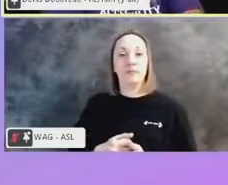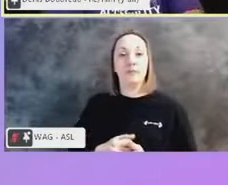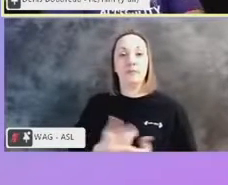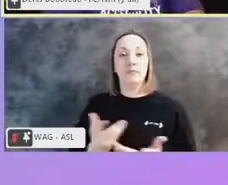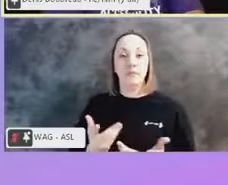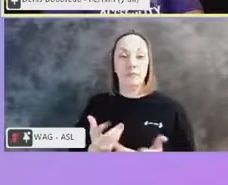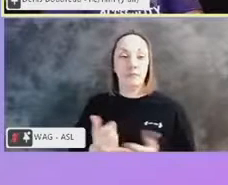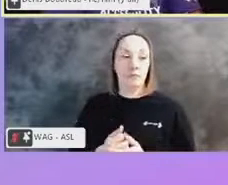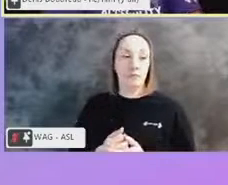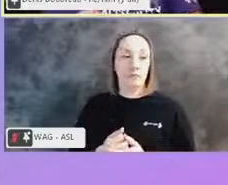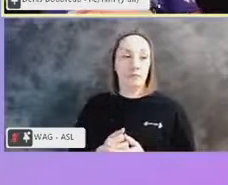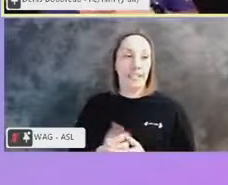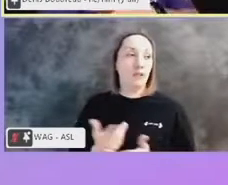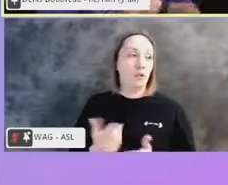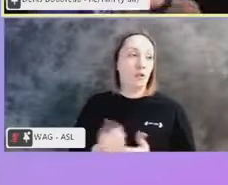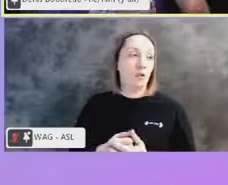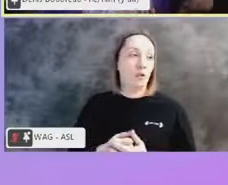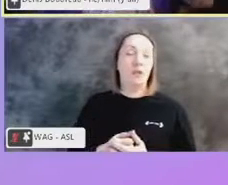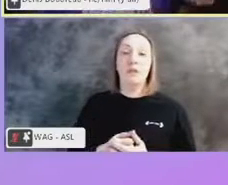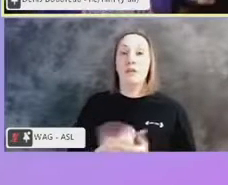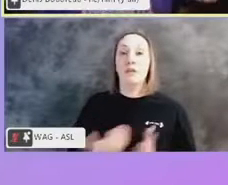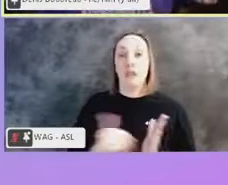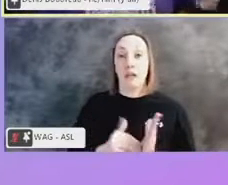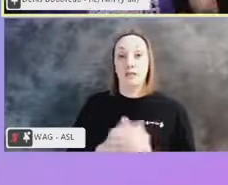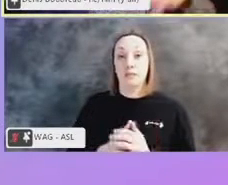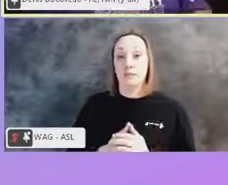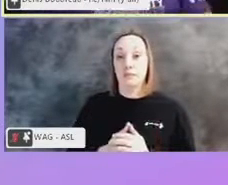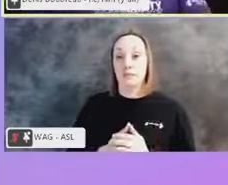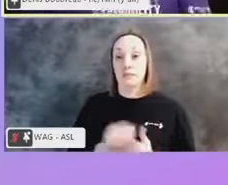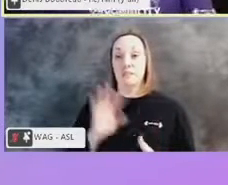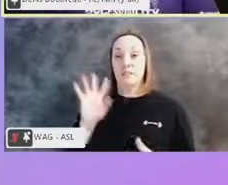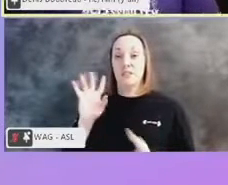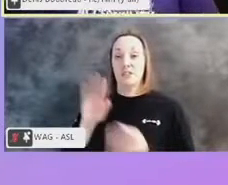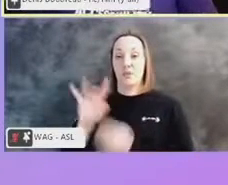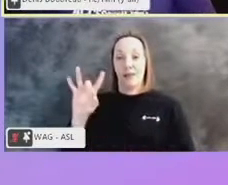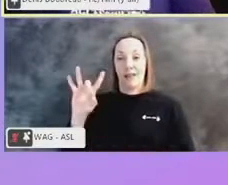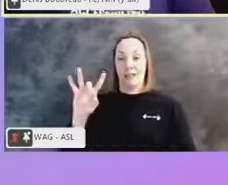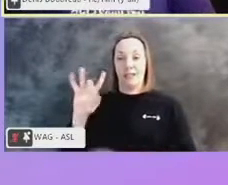again, 5 dues and don'ts, 5 things to to ask about.